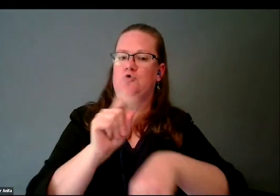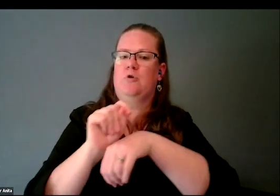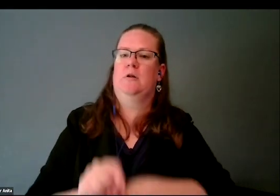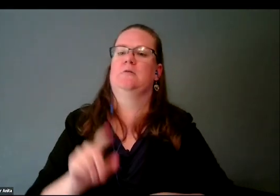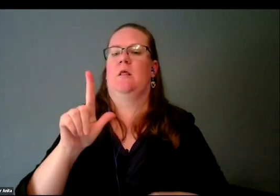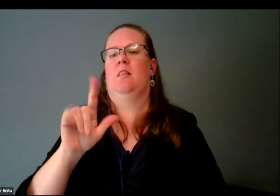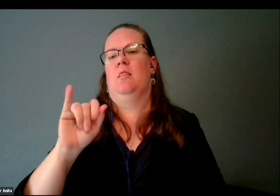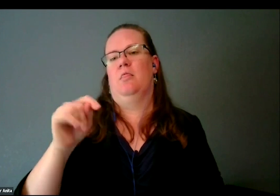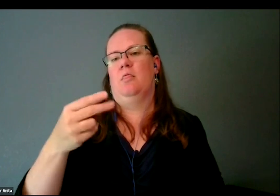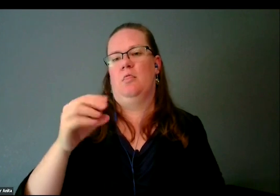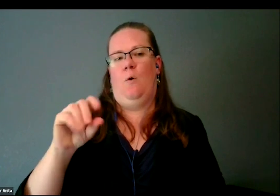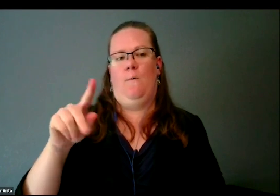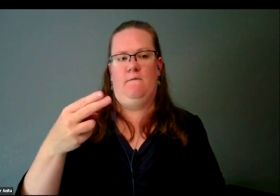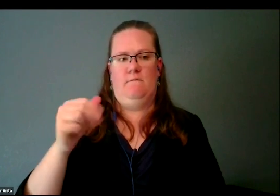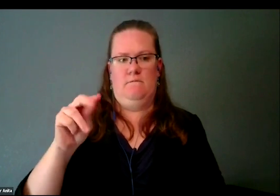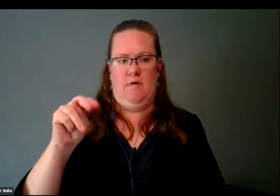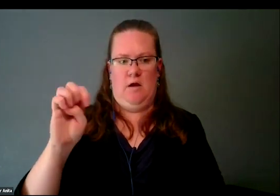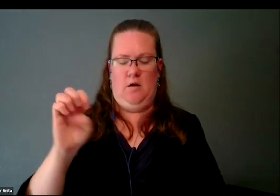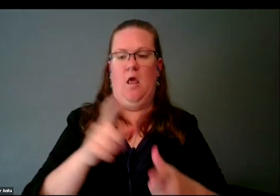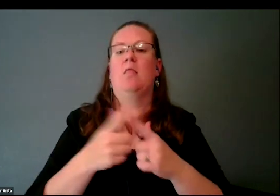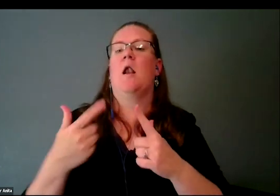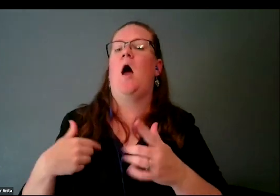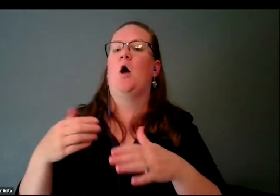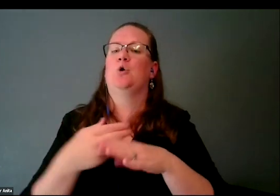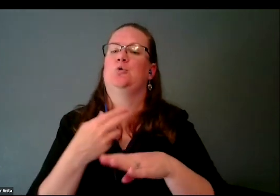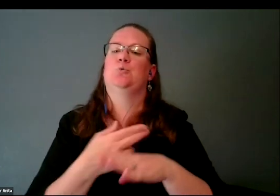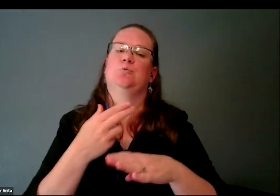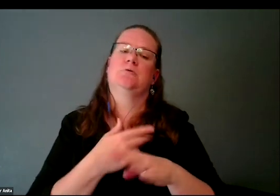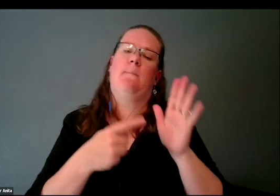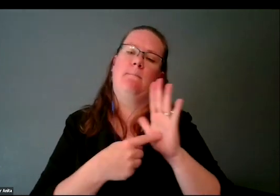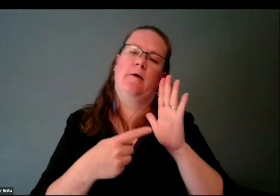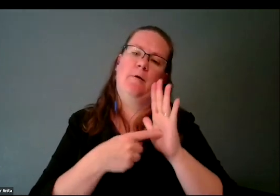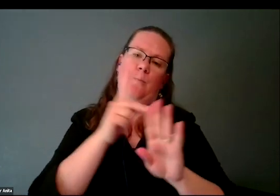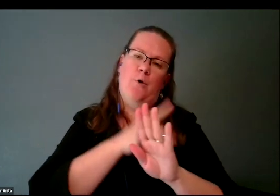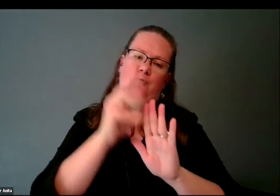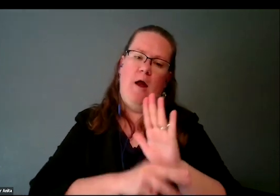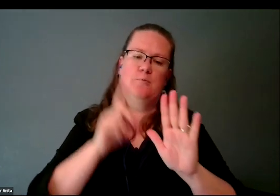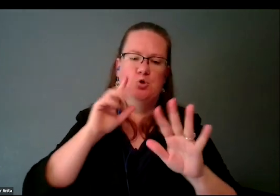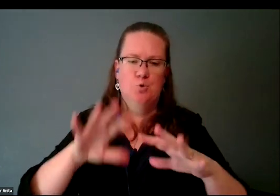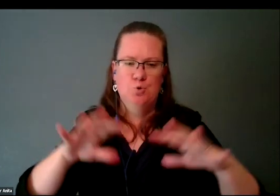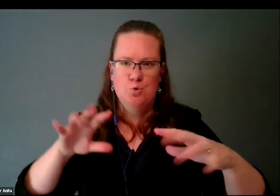into a modeling program and exaggerated all the different features so that it's easier to see